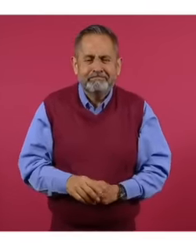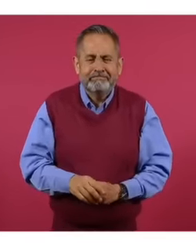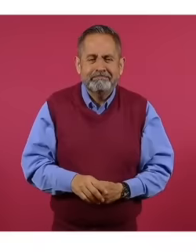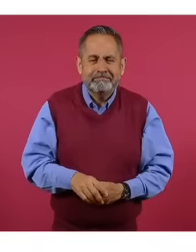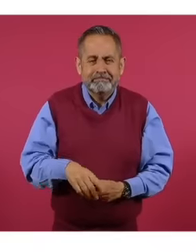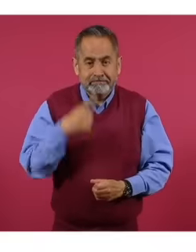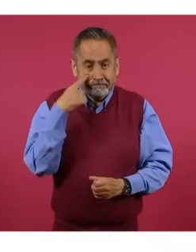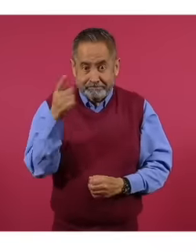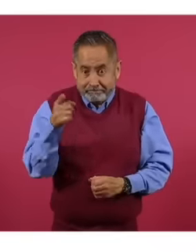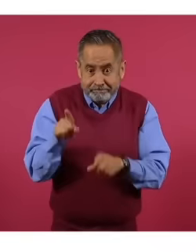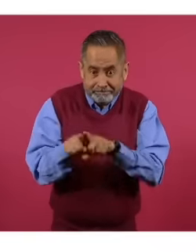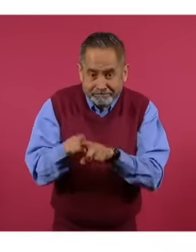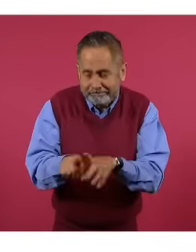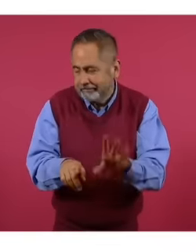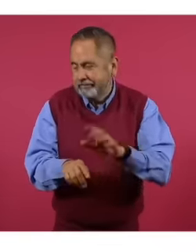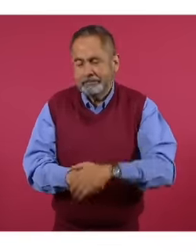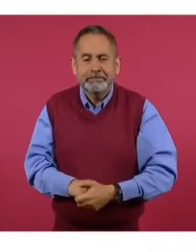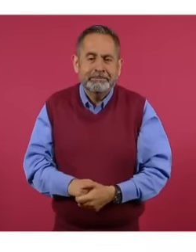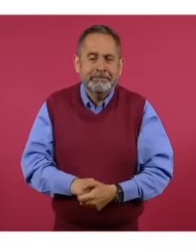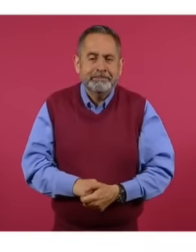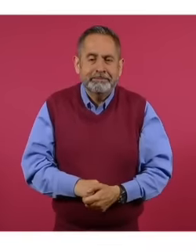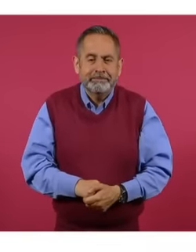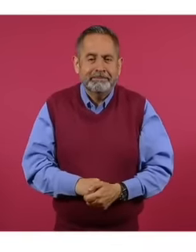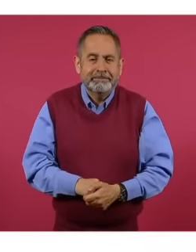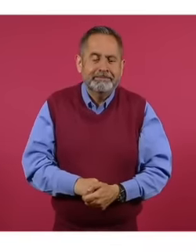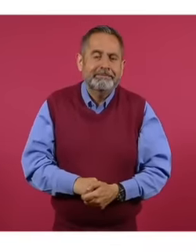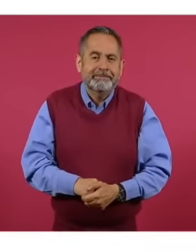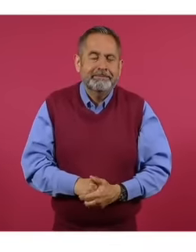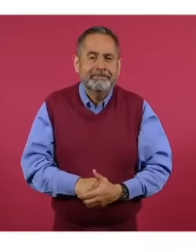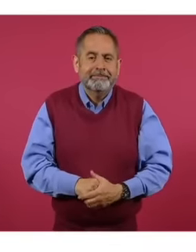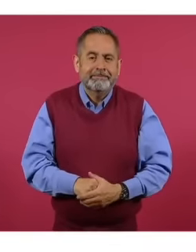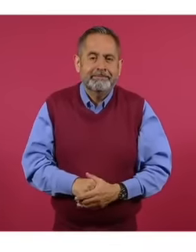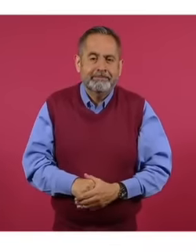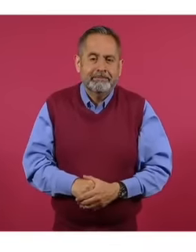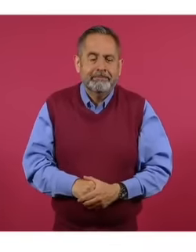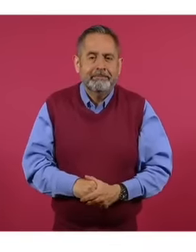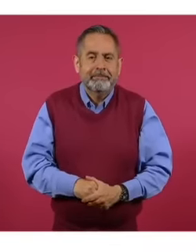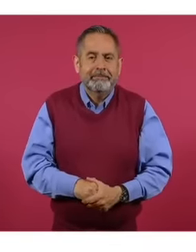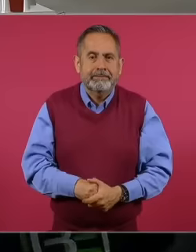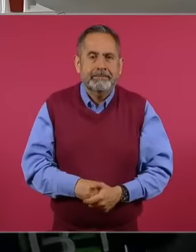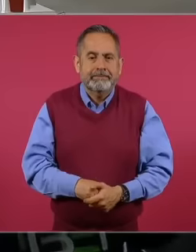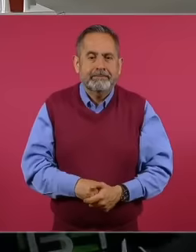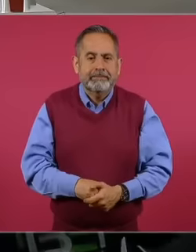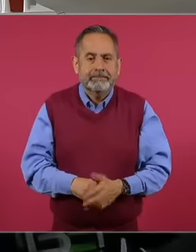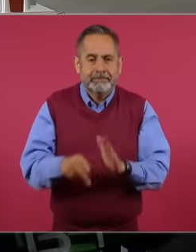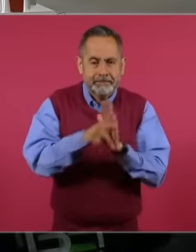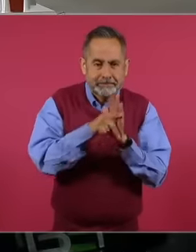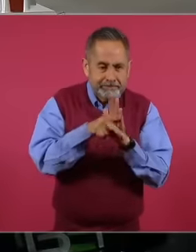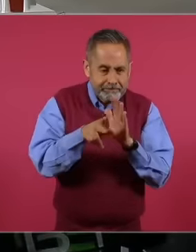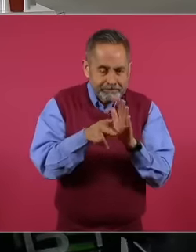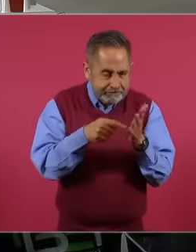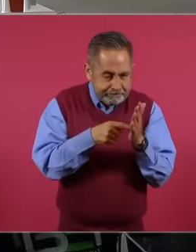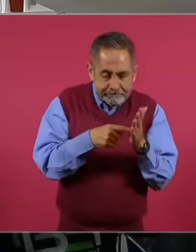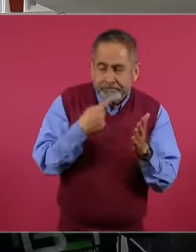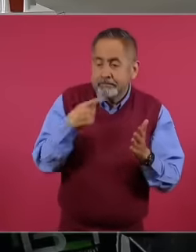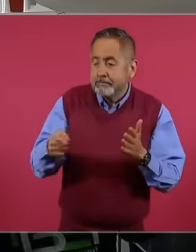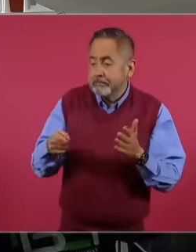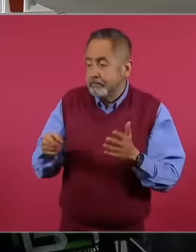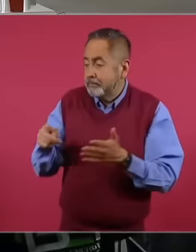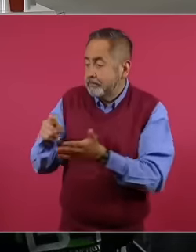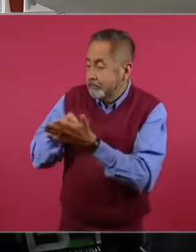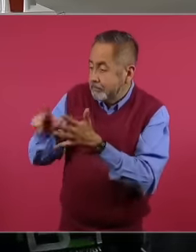also judicial reform